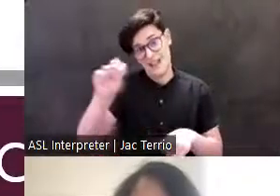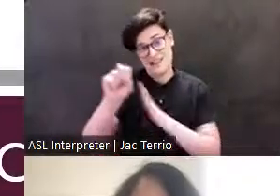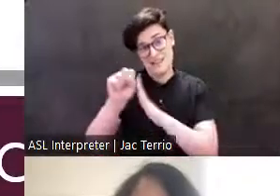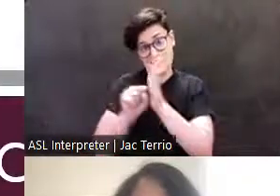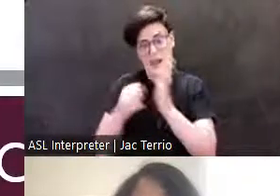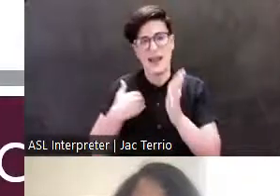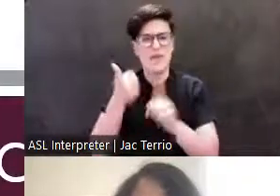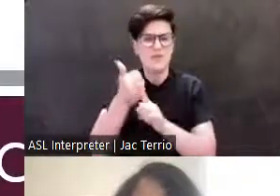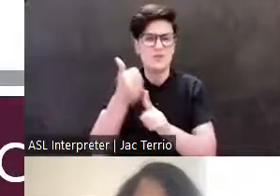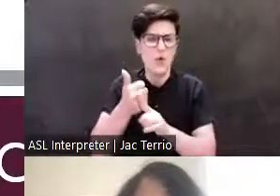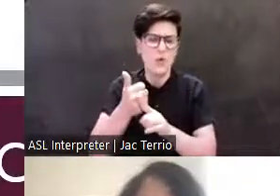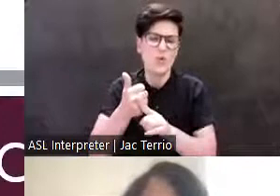housing practices.